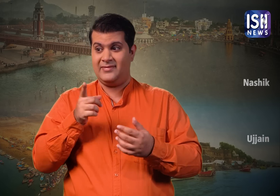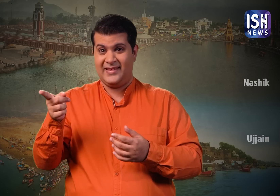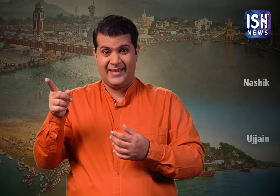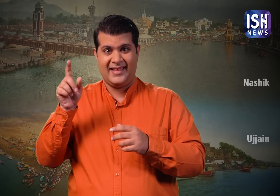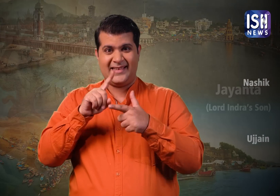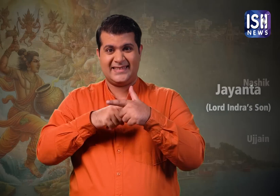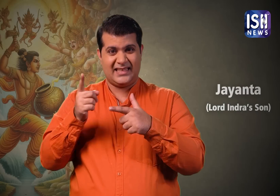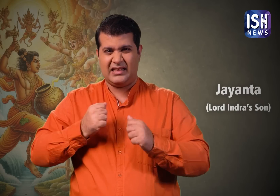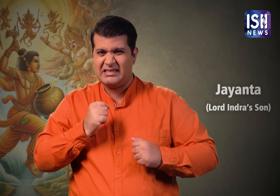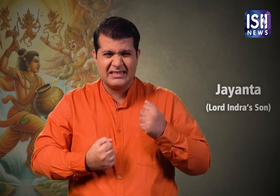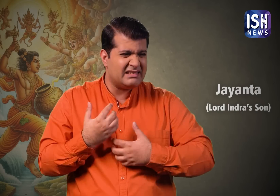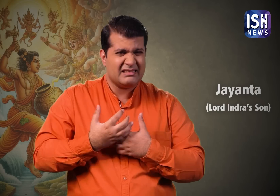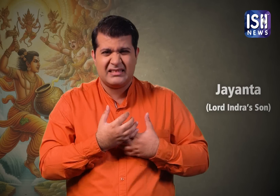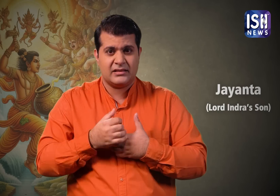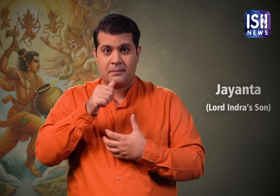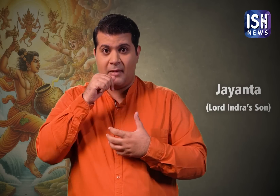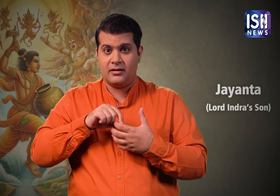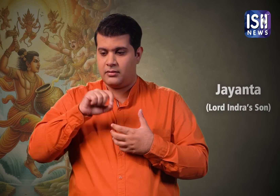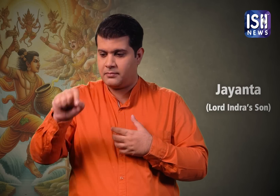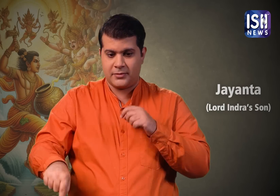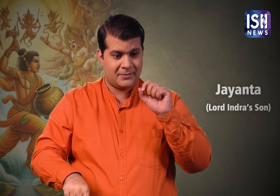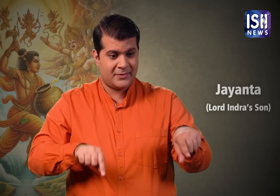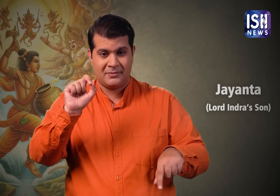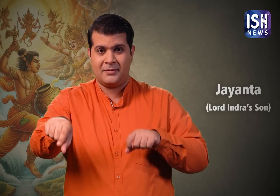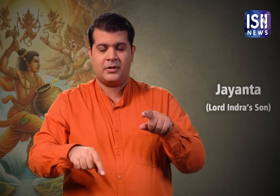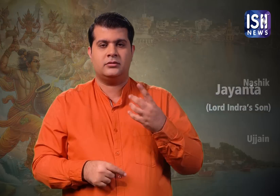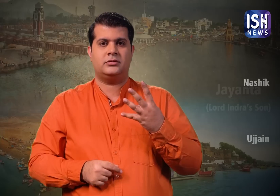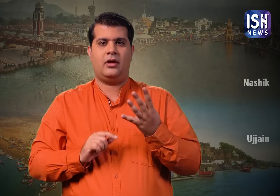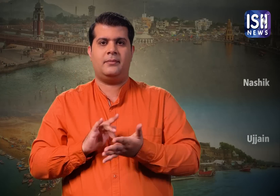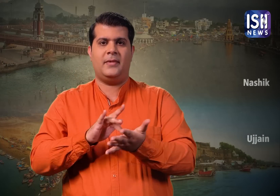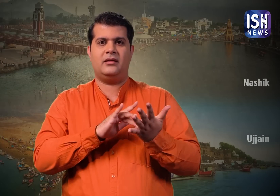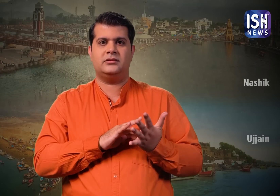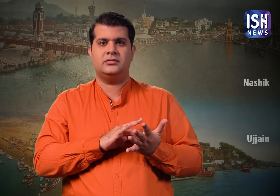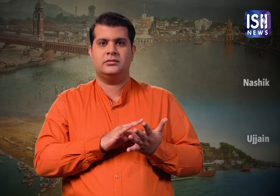While Jayanta was running with the Kalash, some drops of Amrit fell at these 4 places.